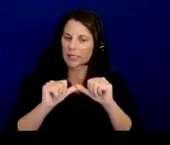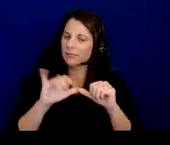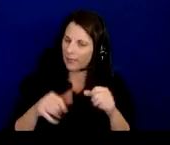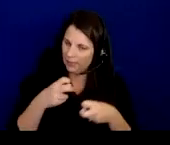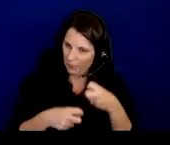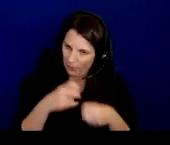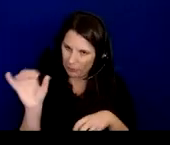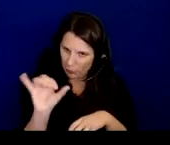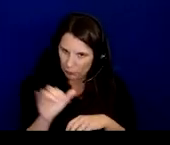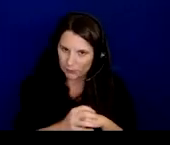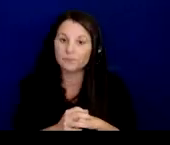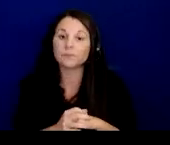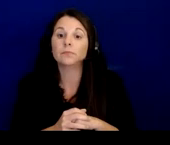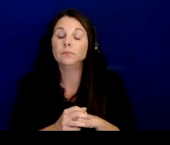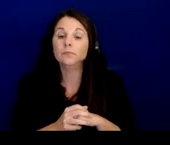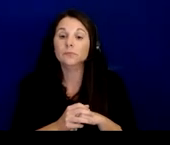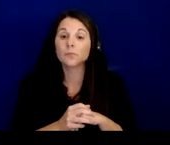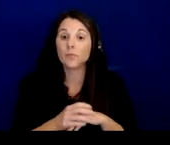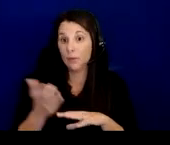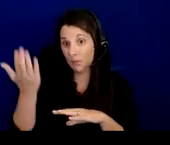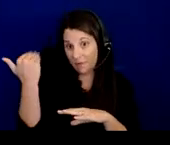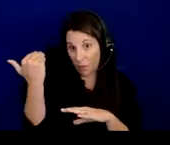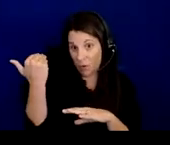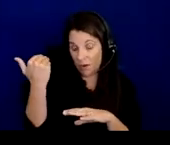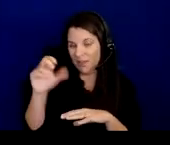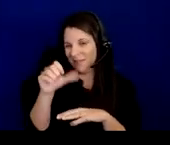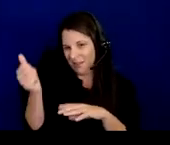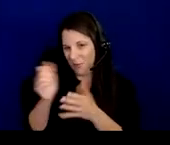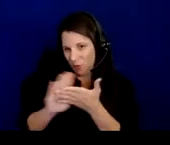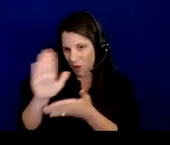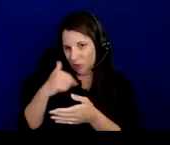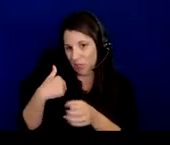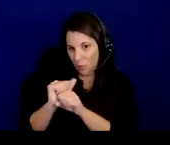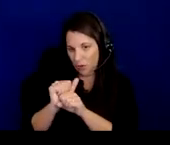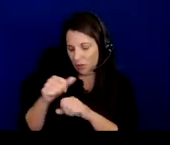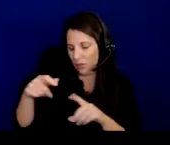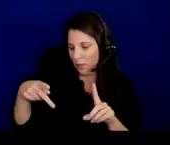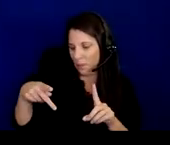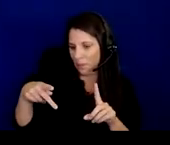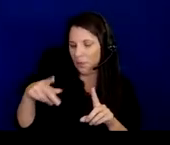the former colleague at college in Kenya, Dr. Patti Robinson, she